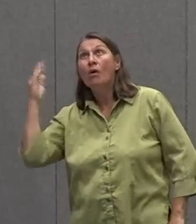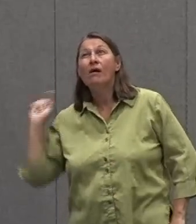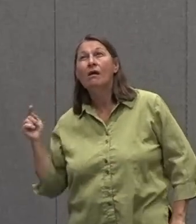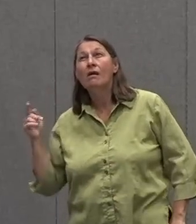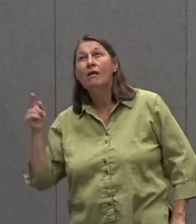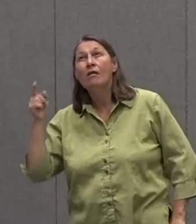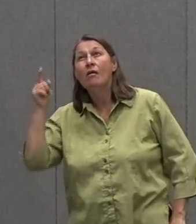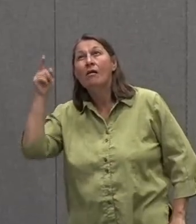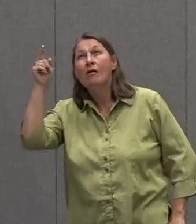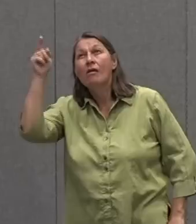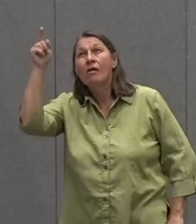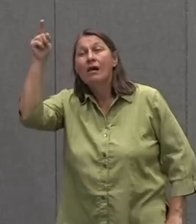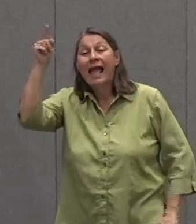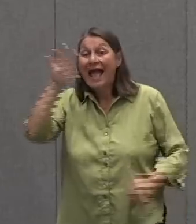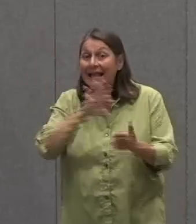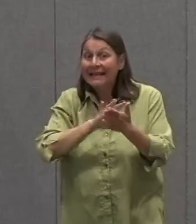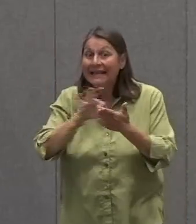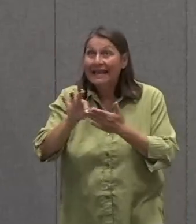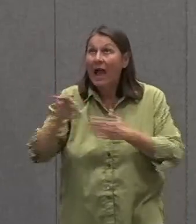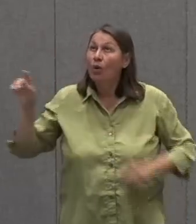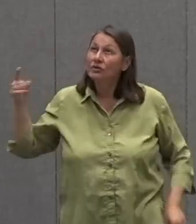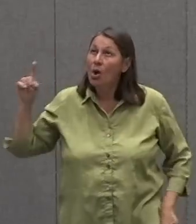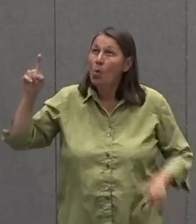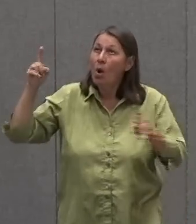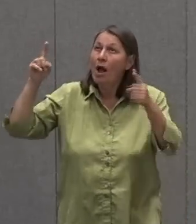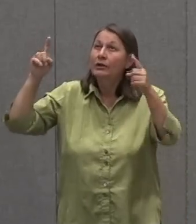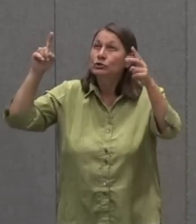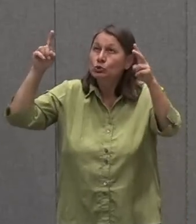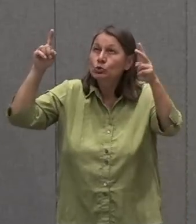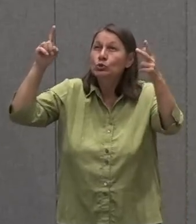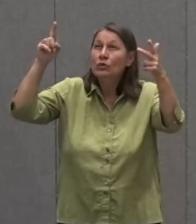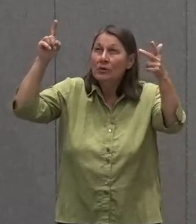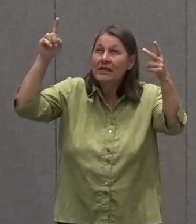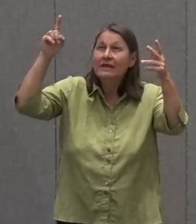"that he can count to 10 before it comes down again."